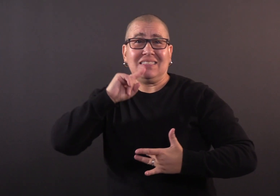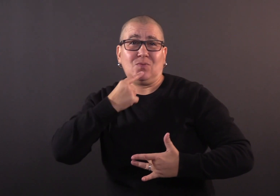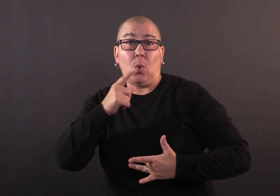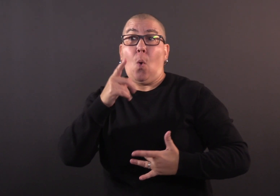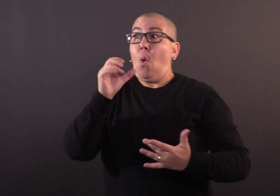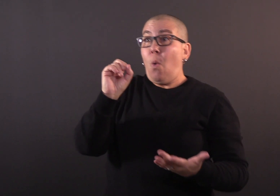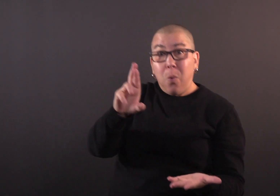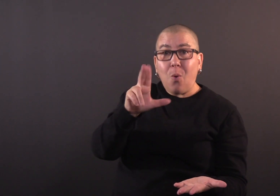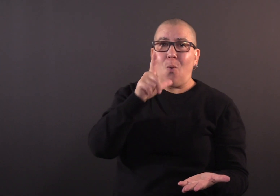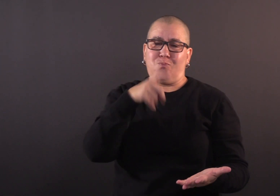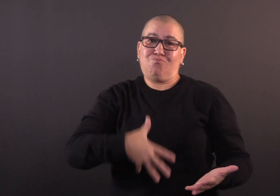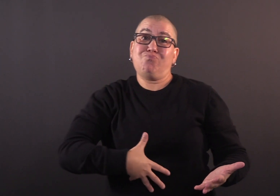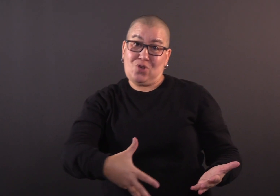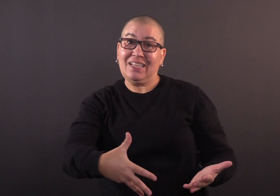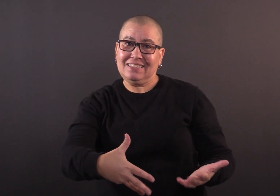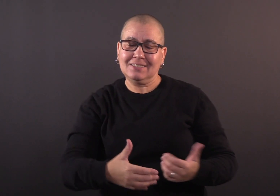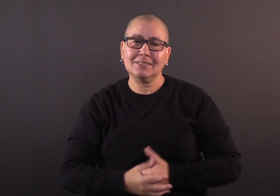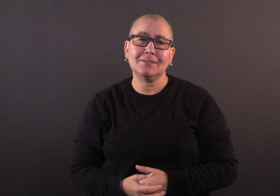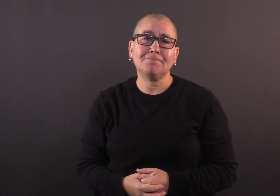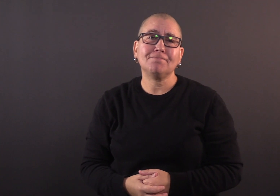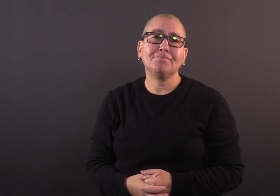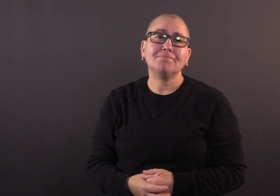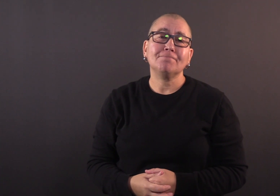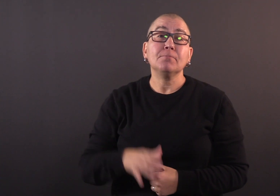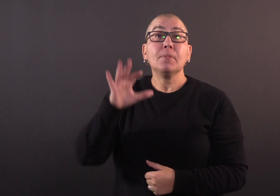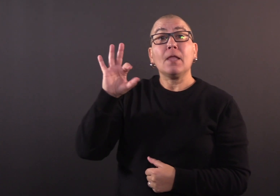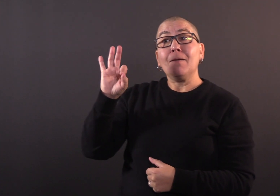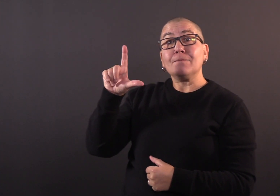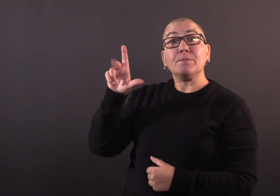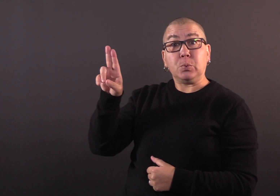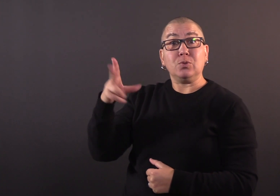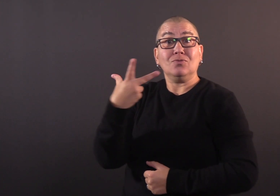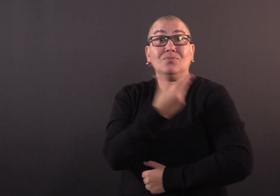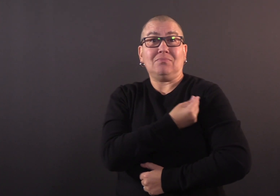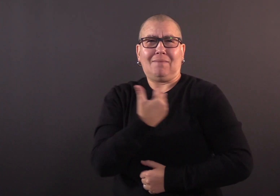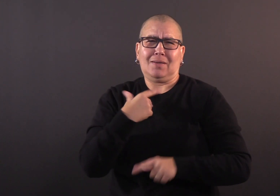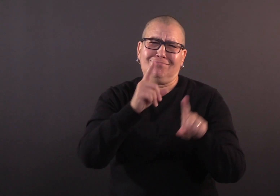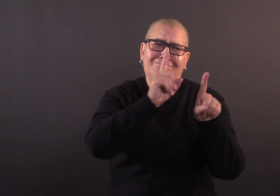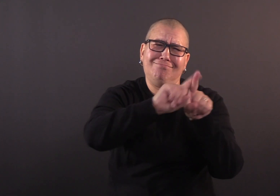three kinds are specifically recommended for seniors because they do a better job revving